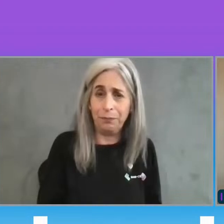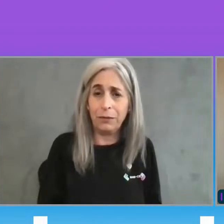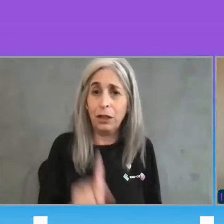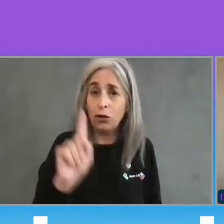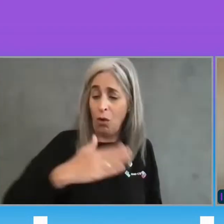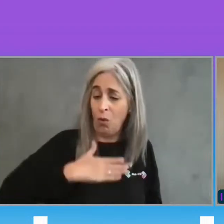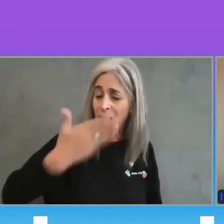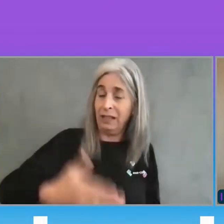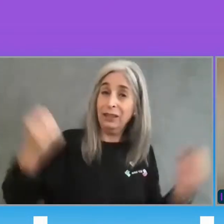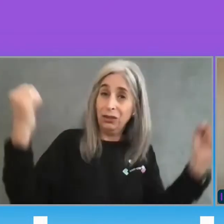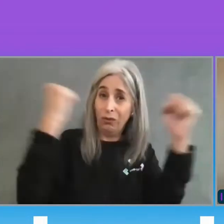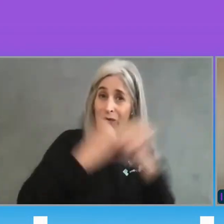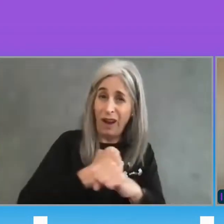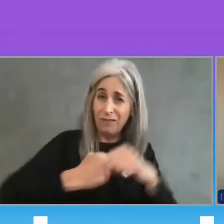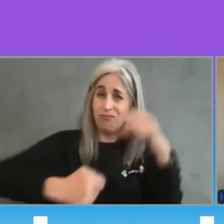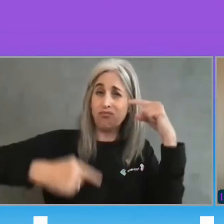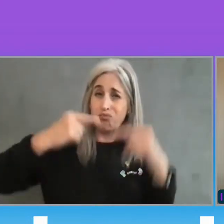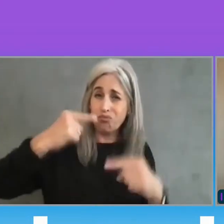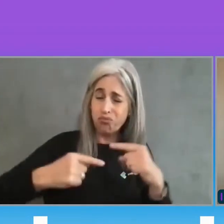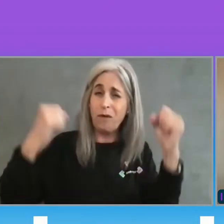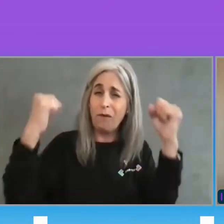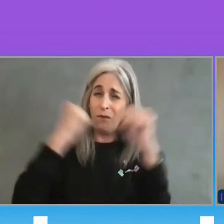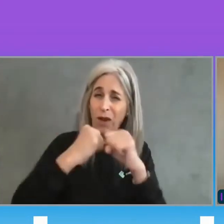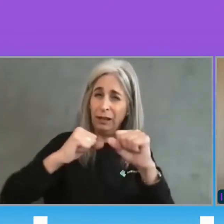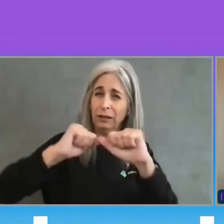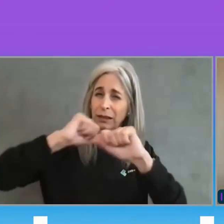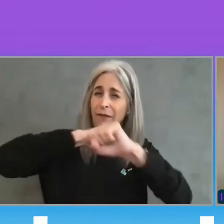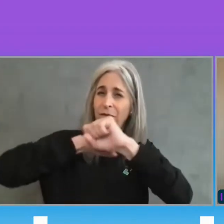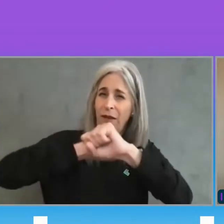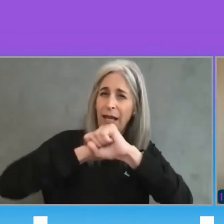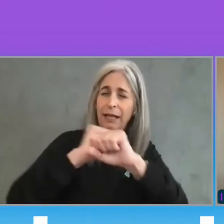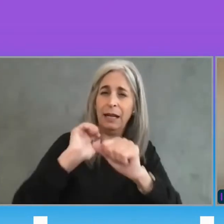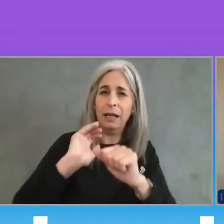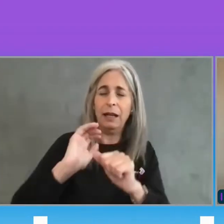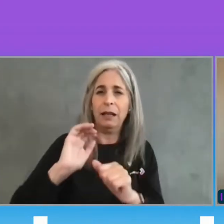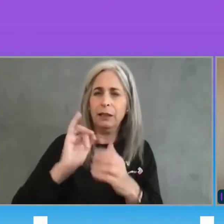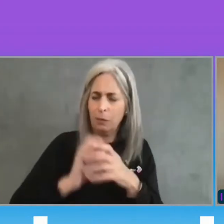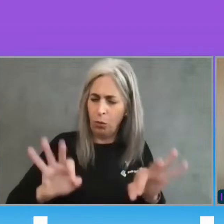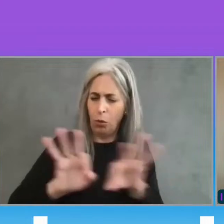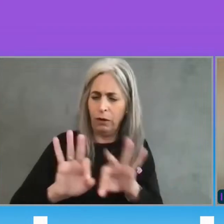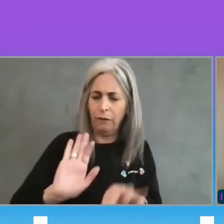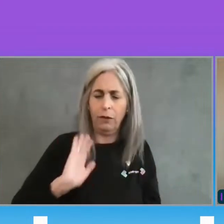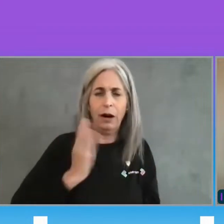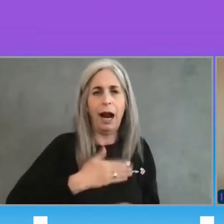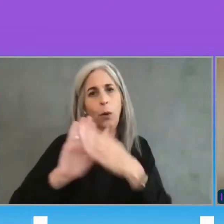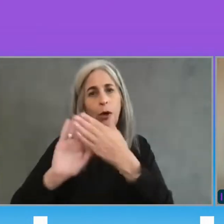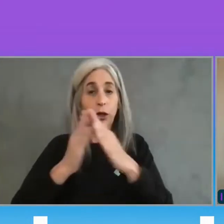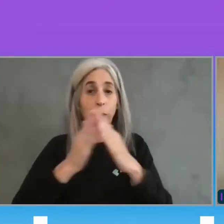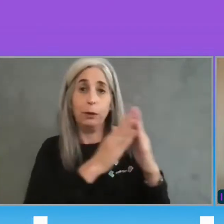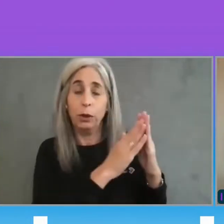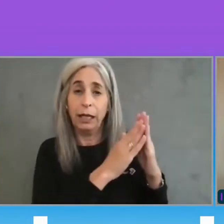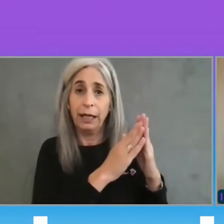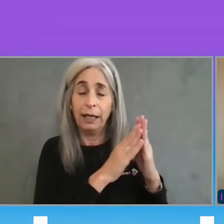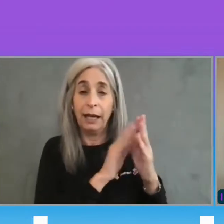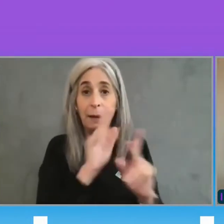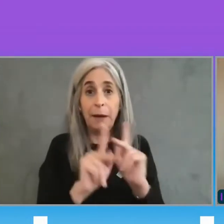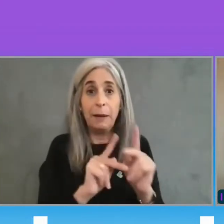willingness to fight is really what's important for our